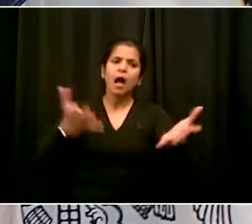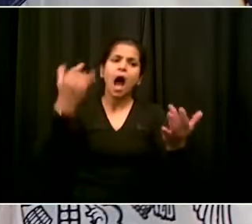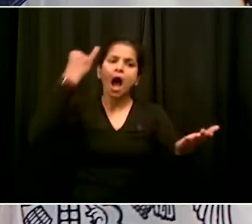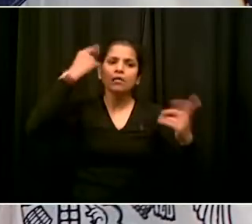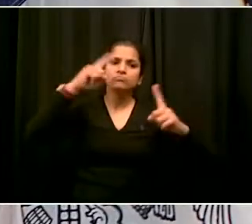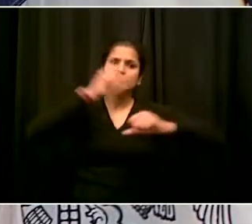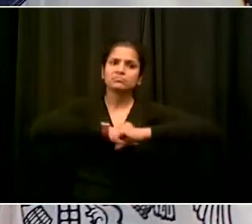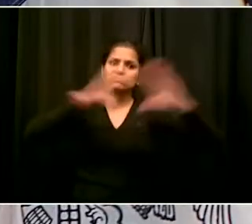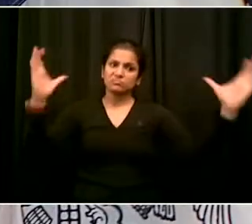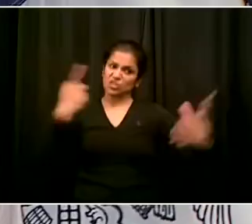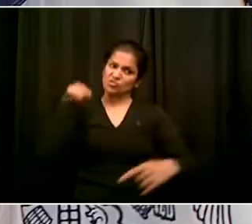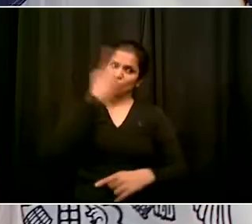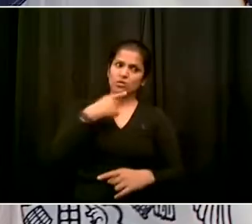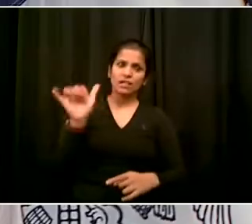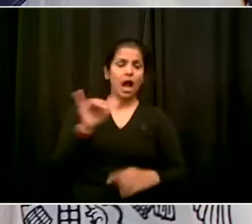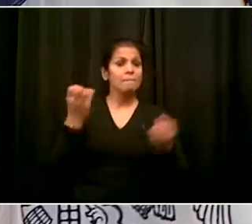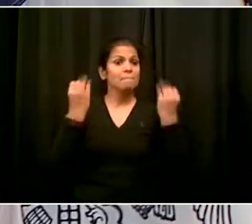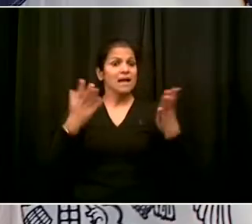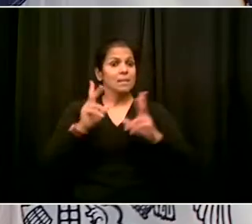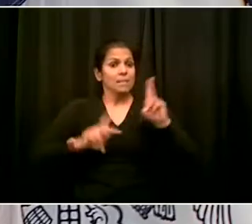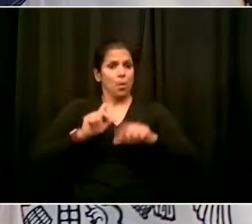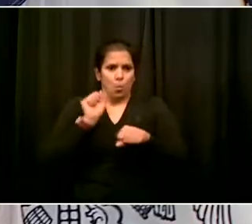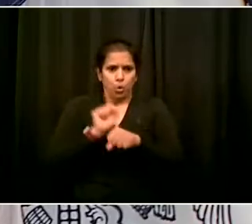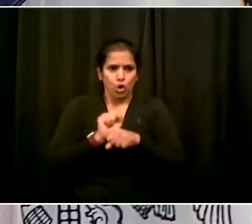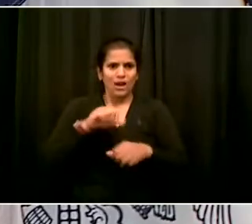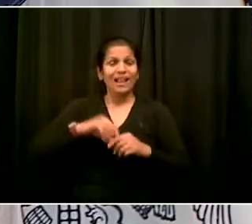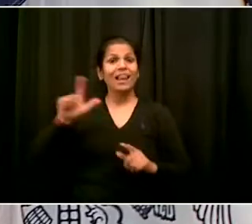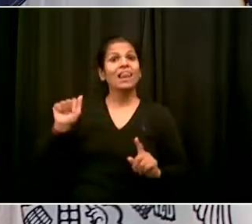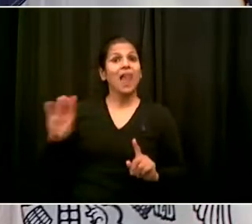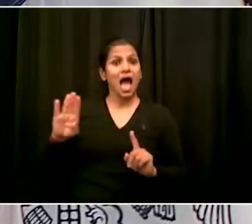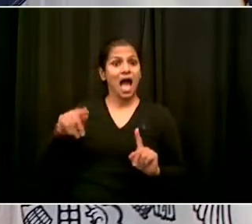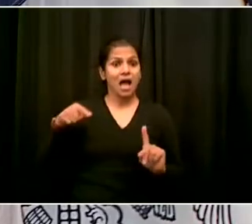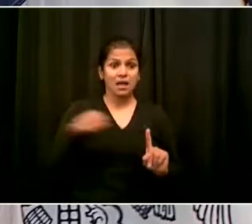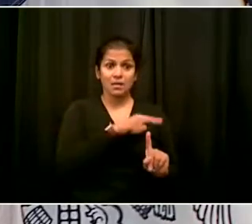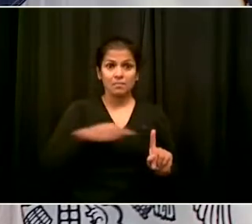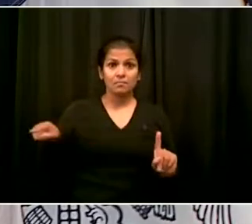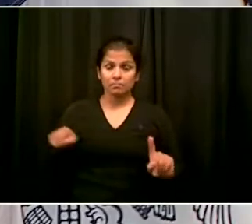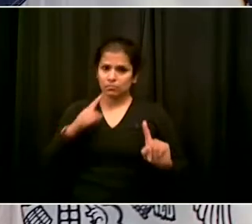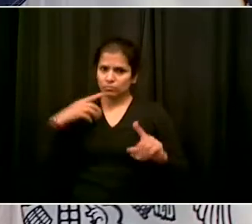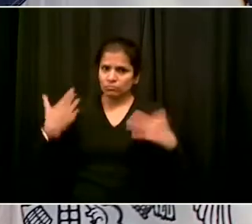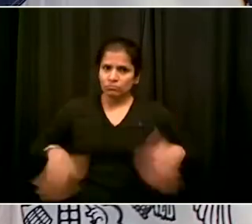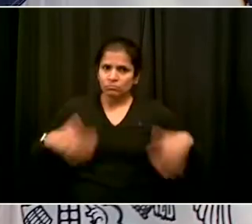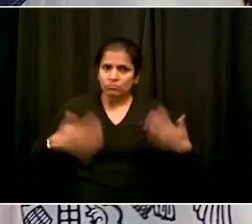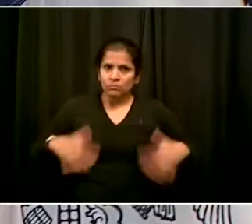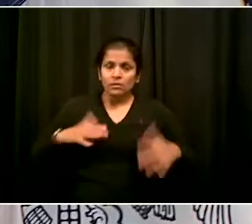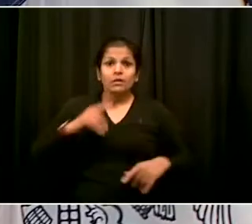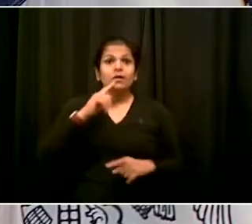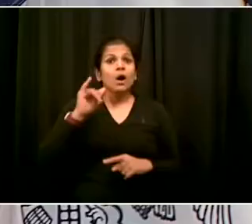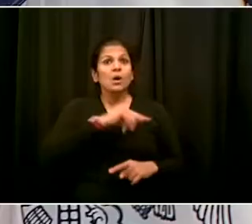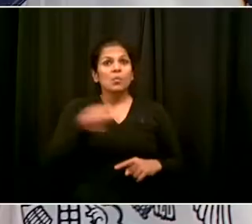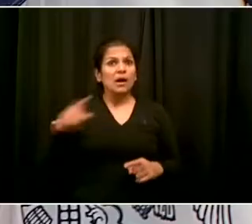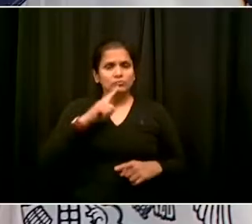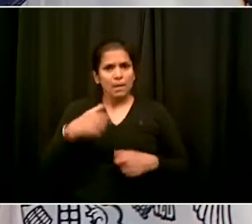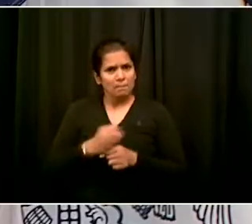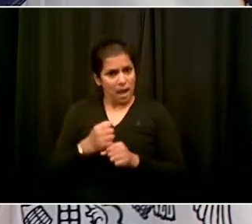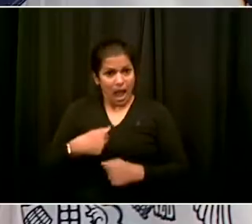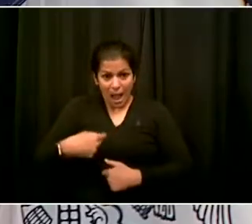SO THAT GIVES YOU A FLAVOR OF THE AMAZING WORK BEING DONE AT THE LAB.